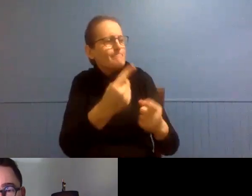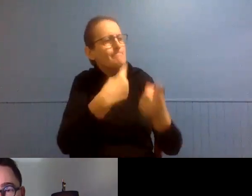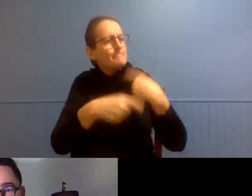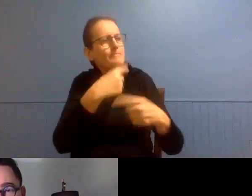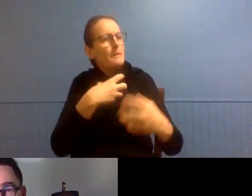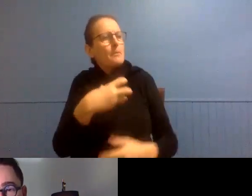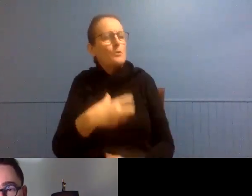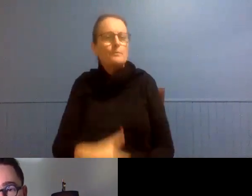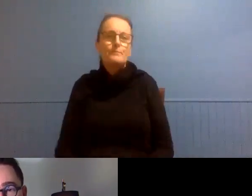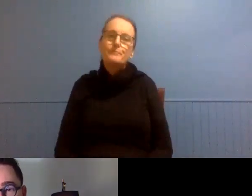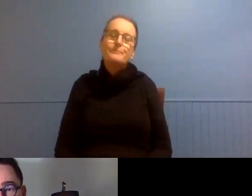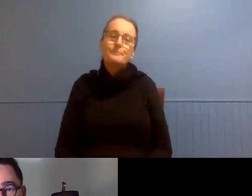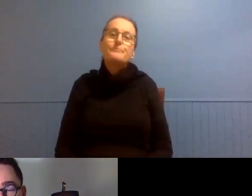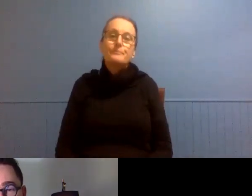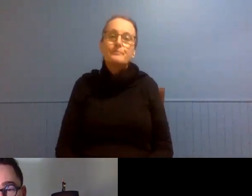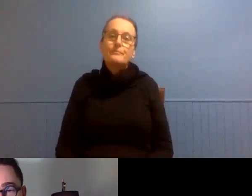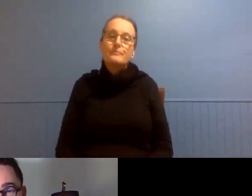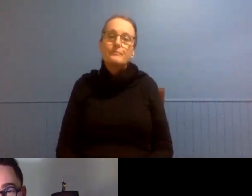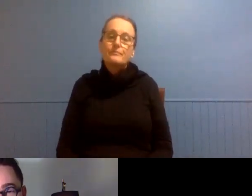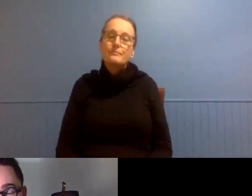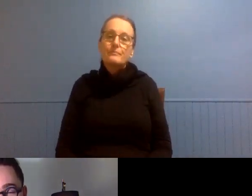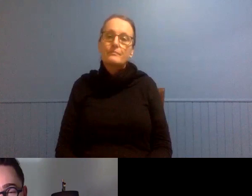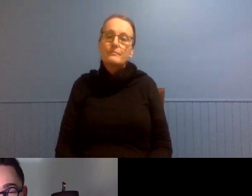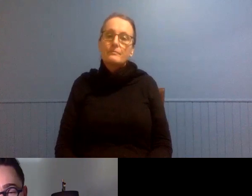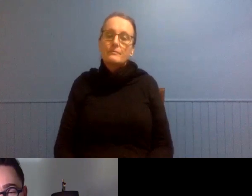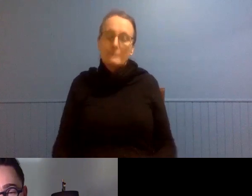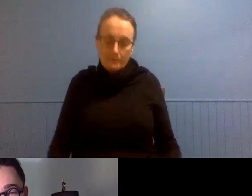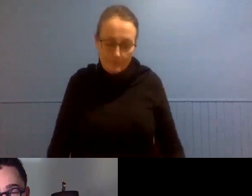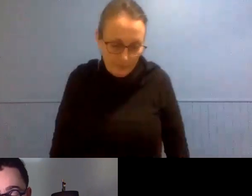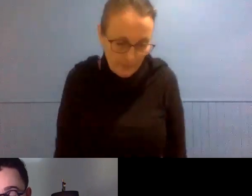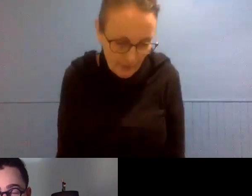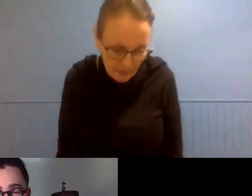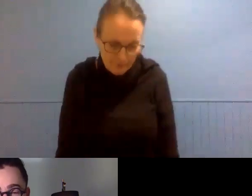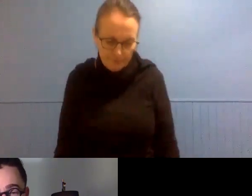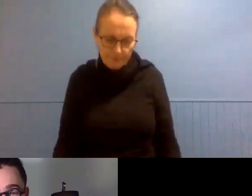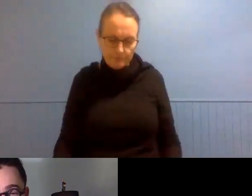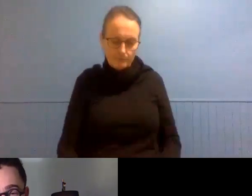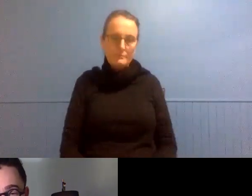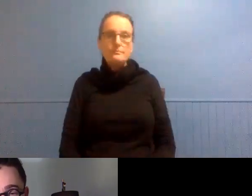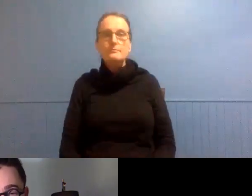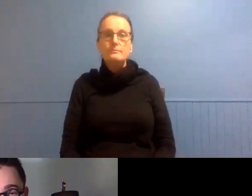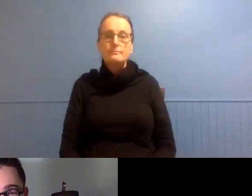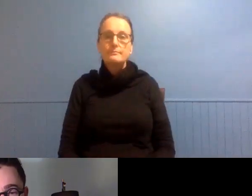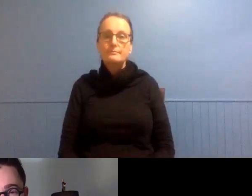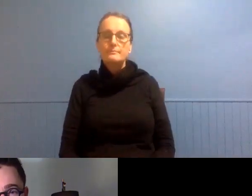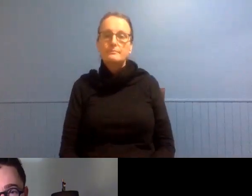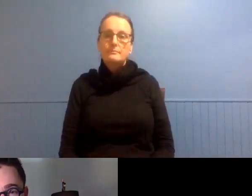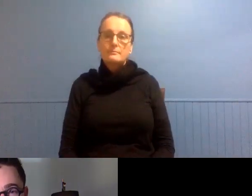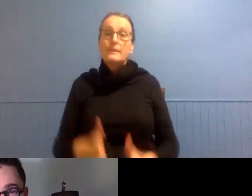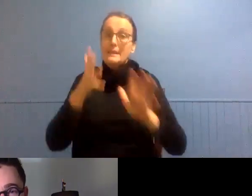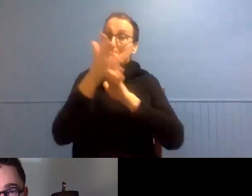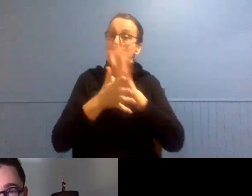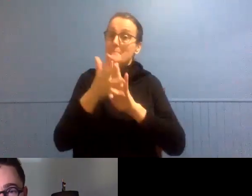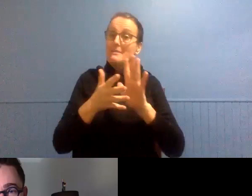short, what it means is that the formal schooling section of our